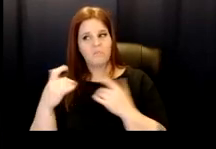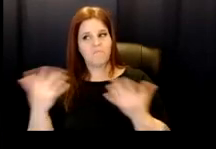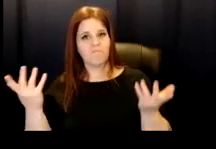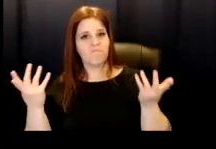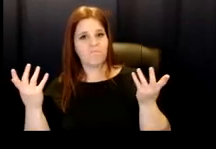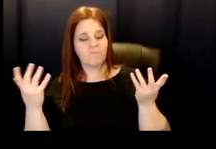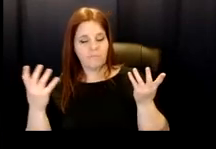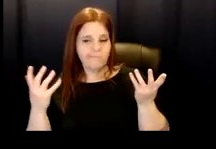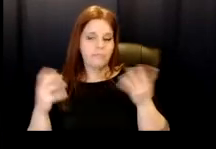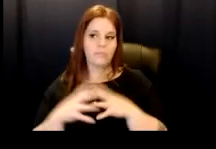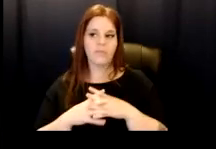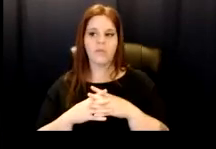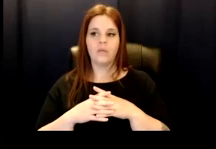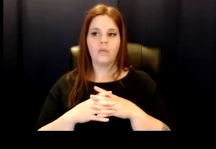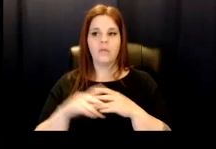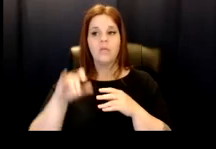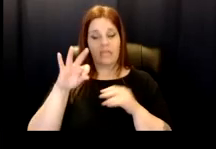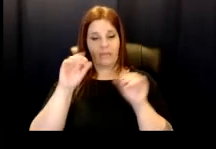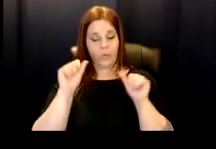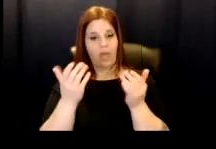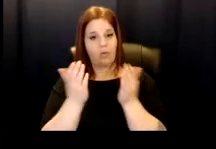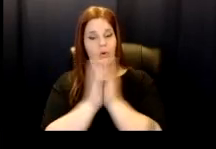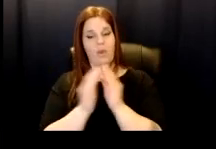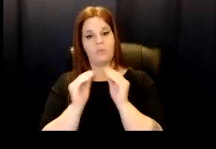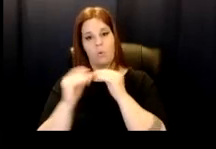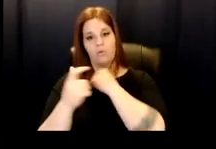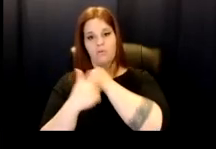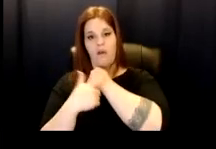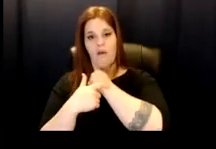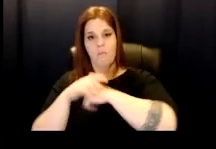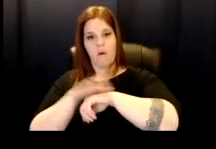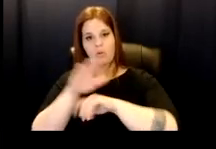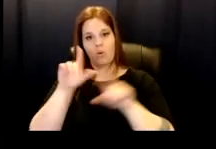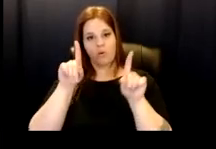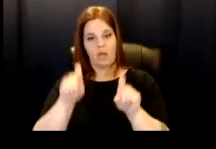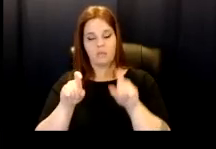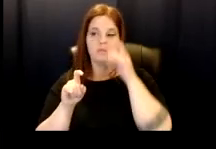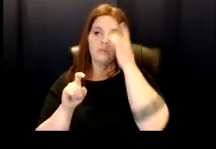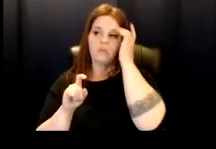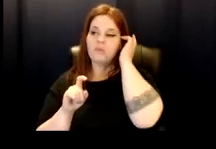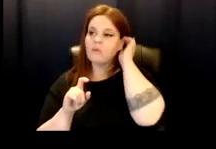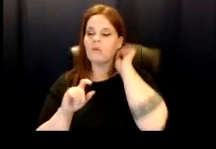how if you are able to request more time on your test, how does this algorithmic hiring